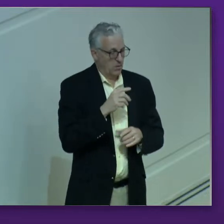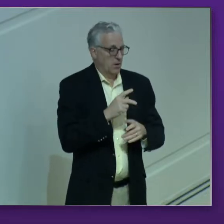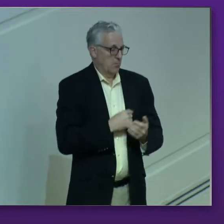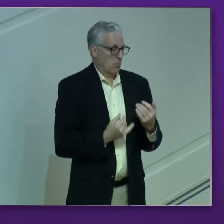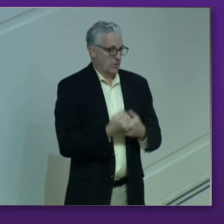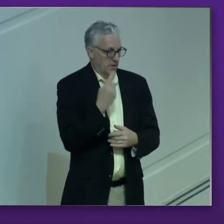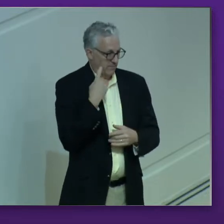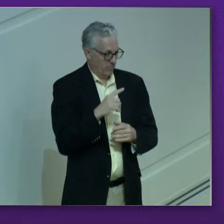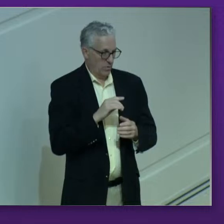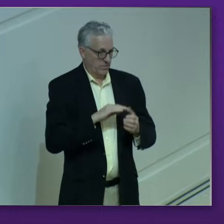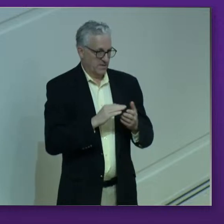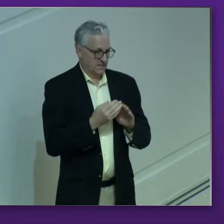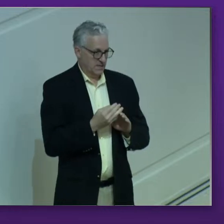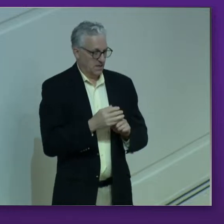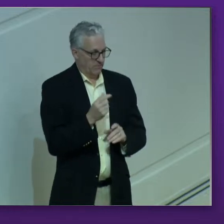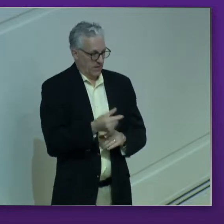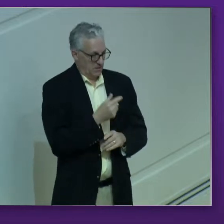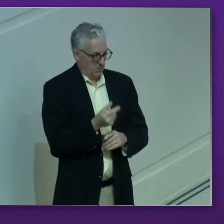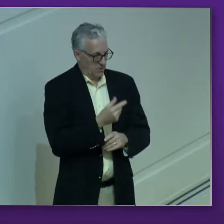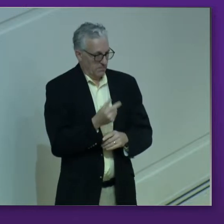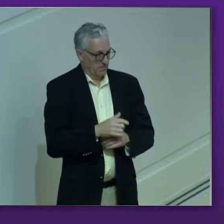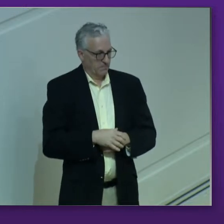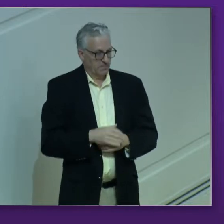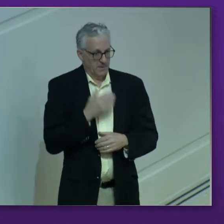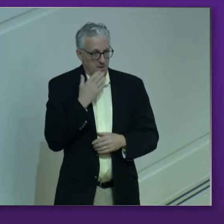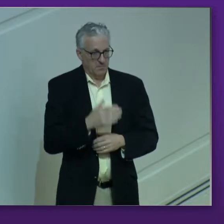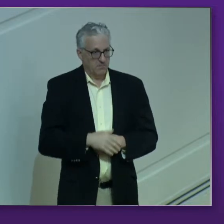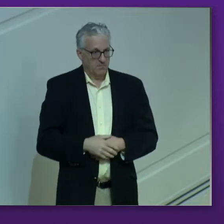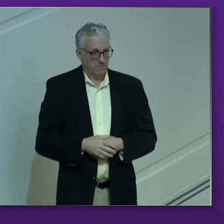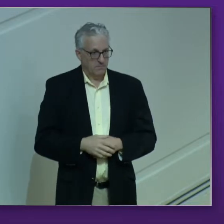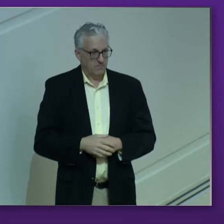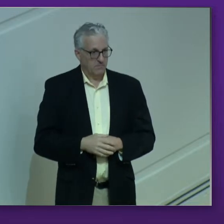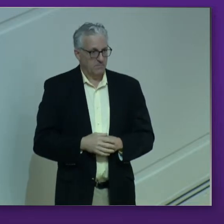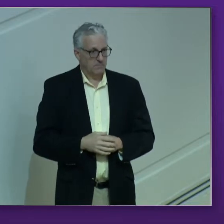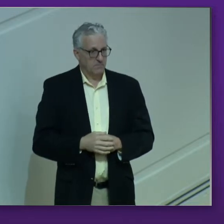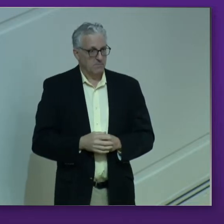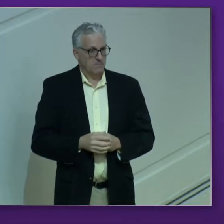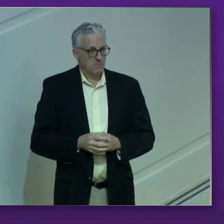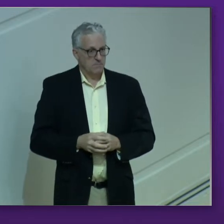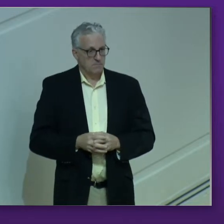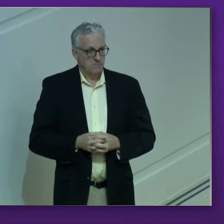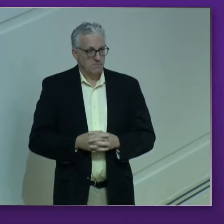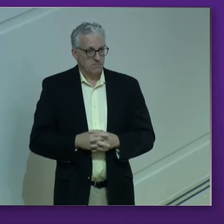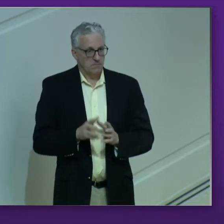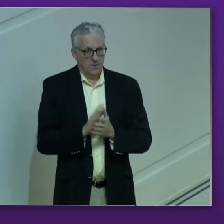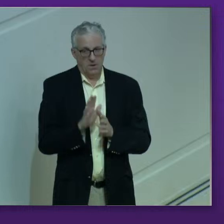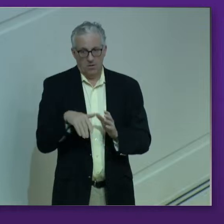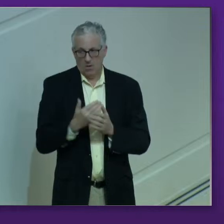YEAR SHE COCREATED A VIRTUAL AND DYNAMIC EXHIBIT ON